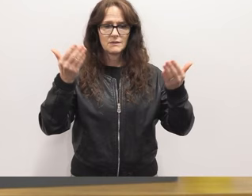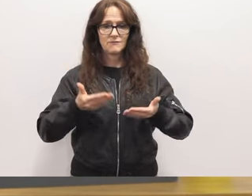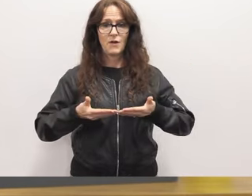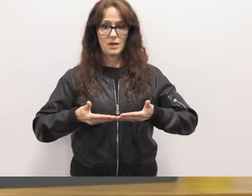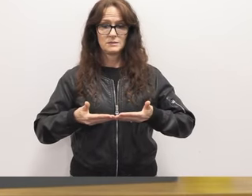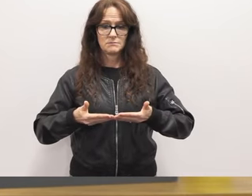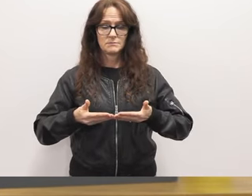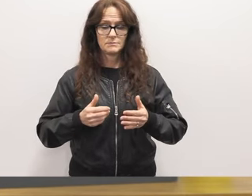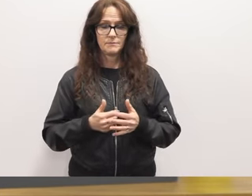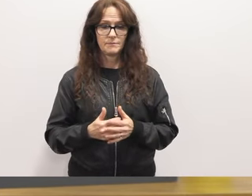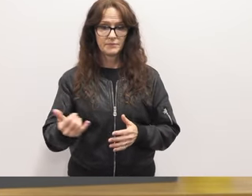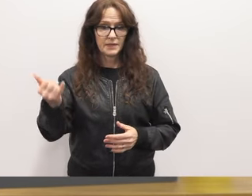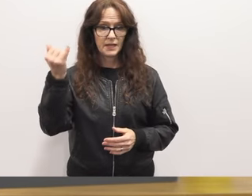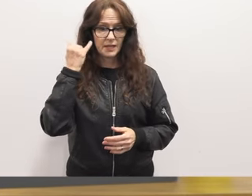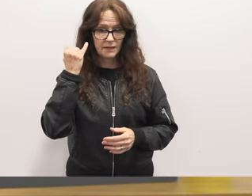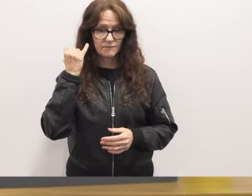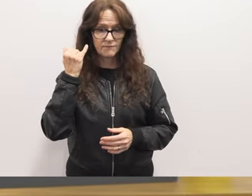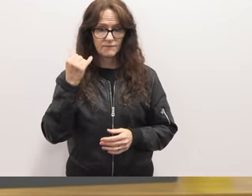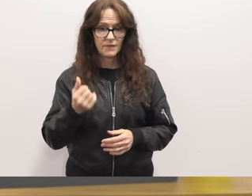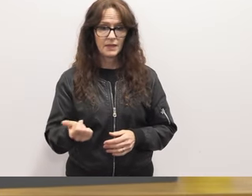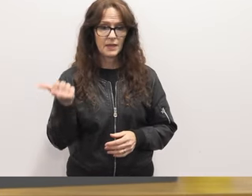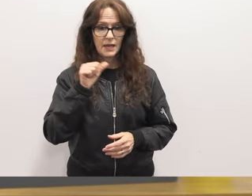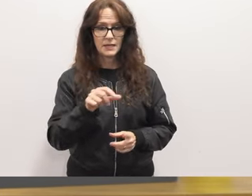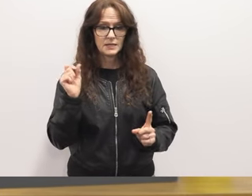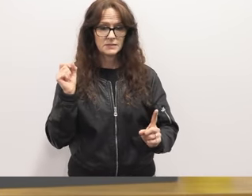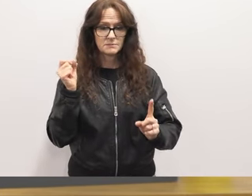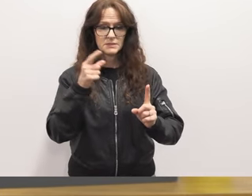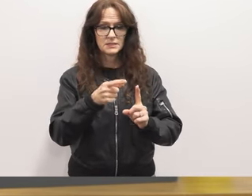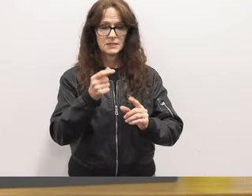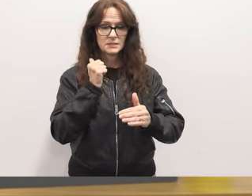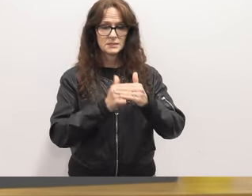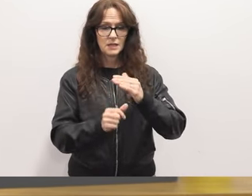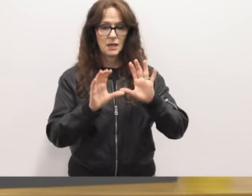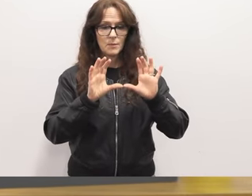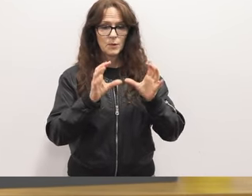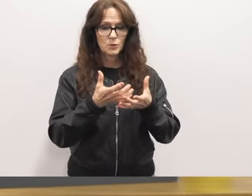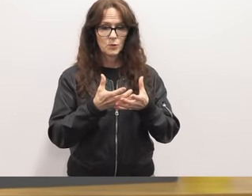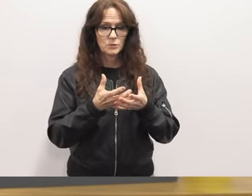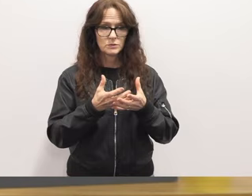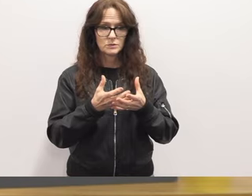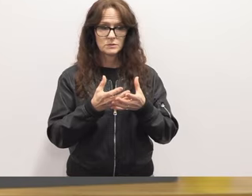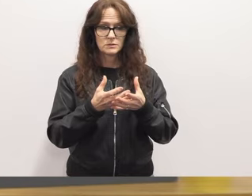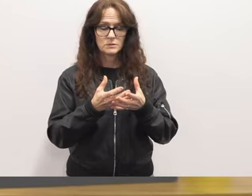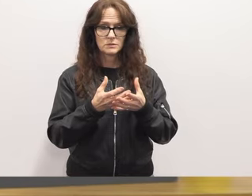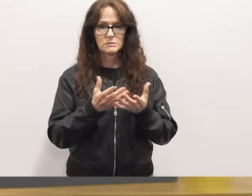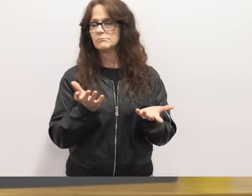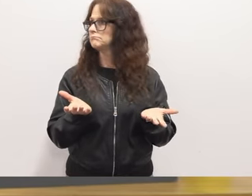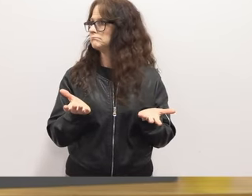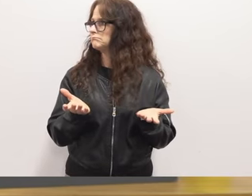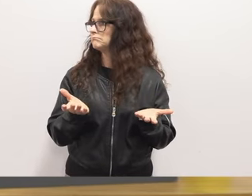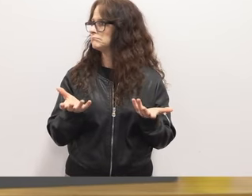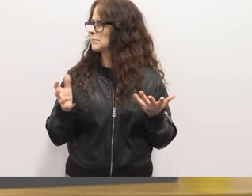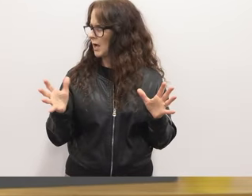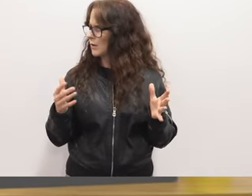was if there was any specific subgroups in particular that, well, and I know we already already talked about it,